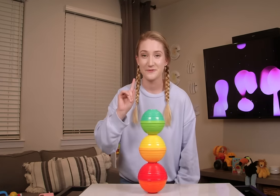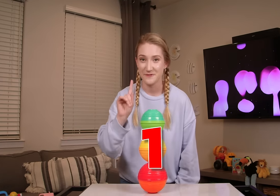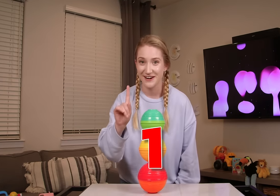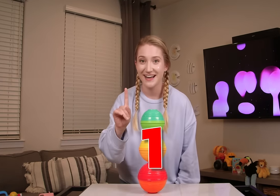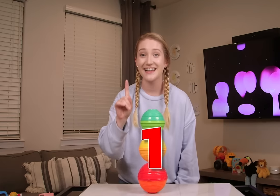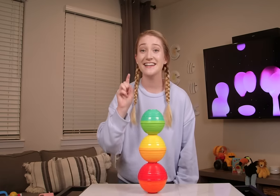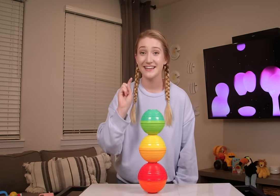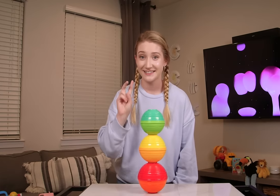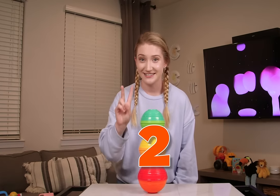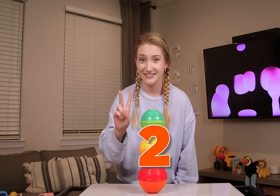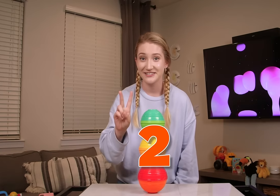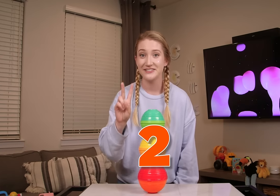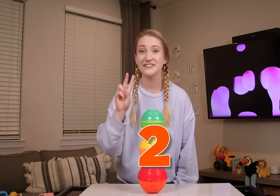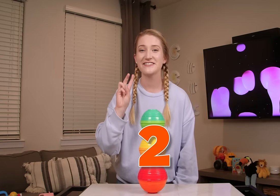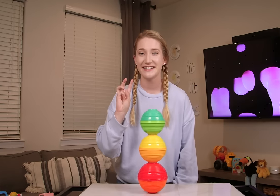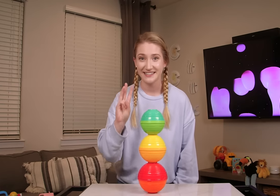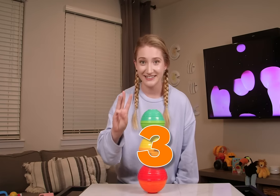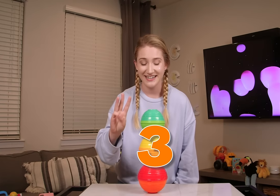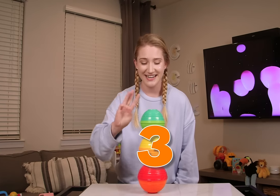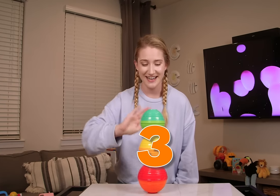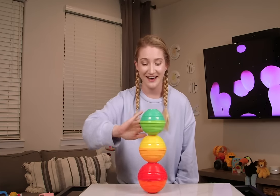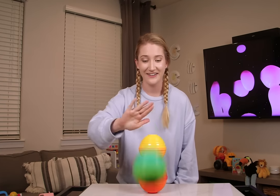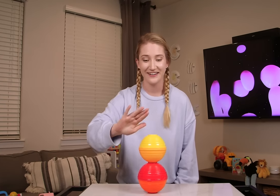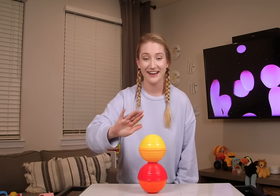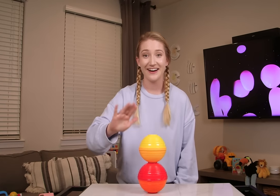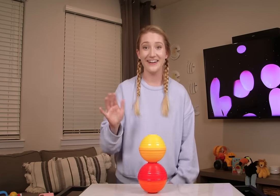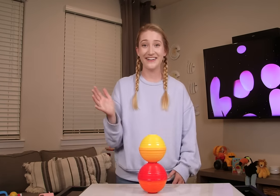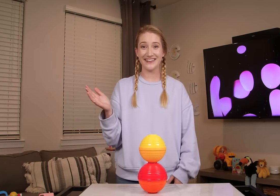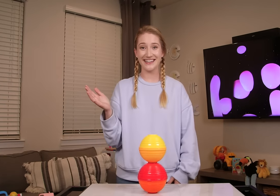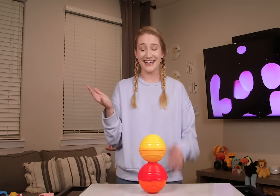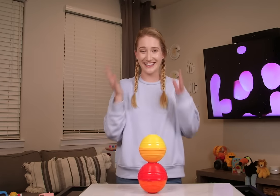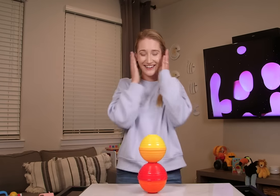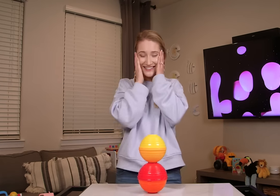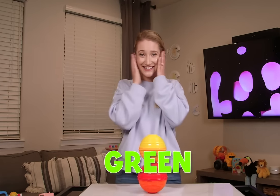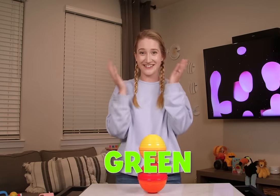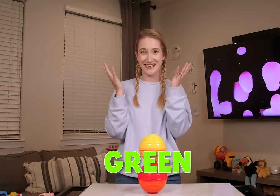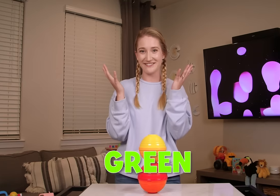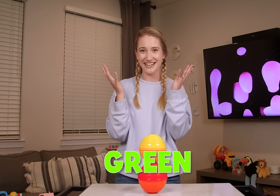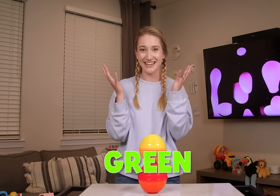One, two, three, oh, there goes the green one.